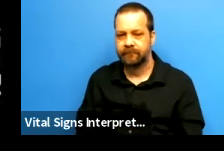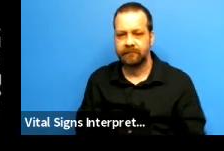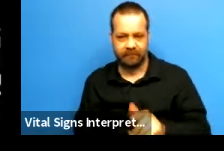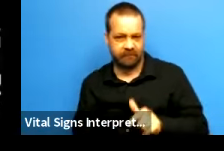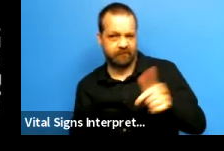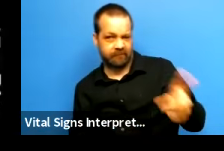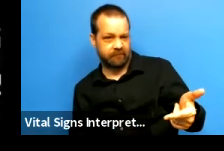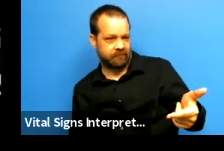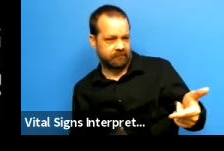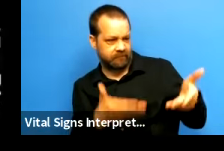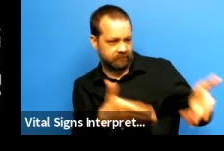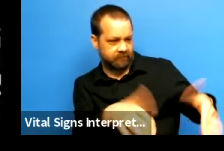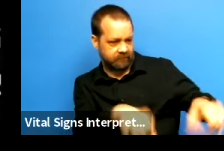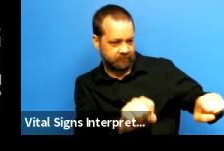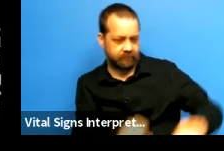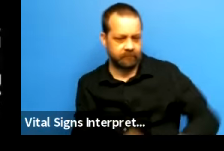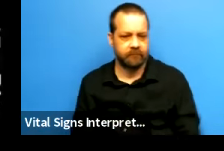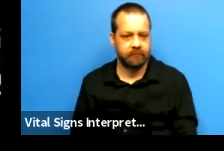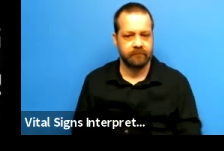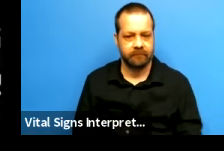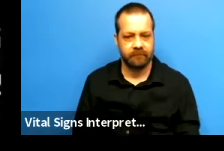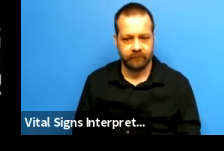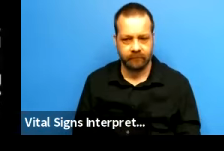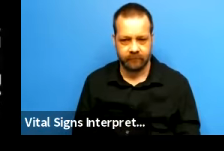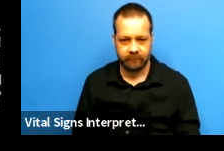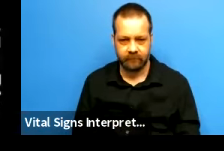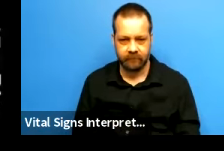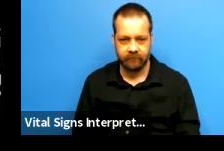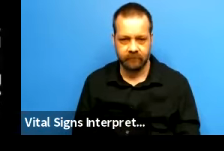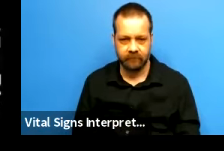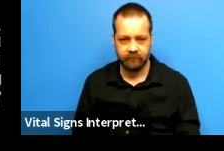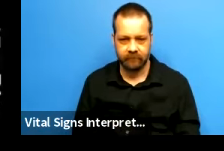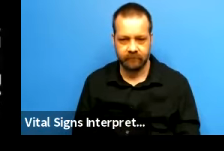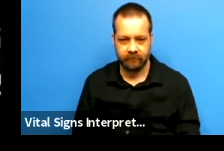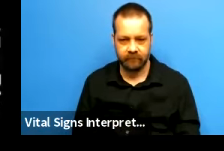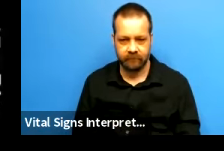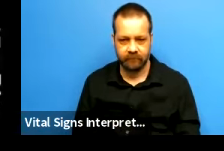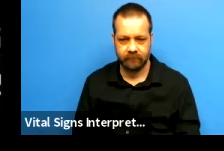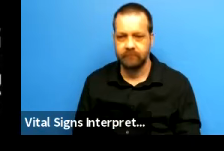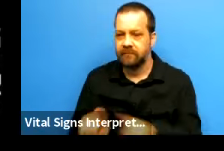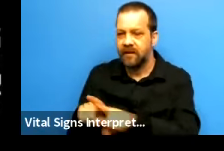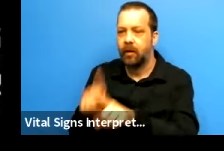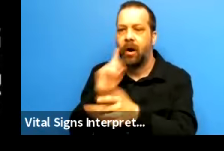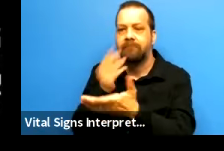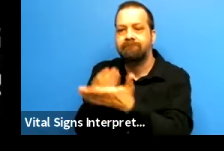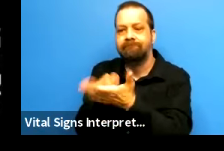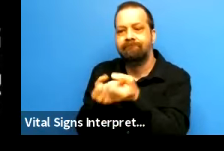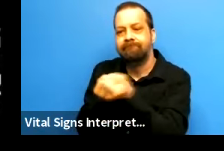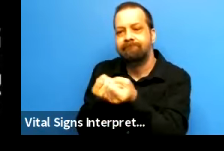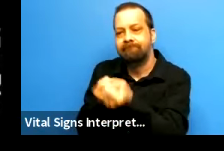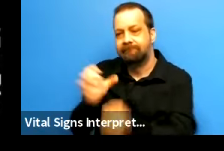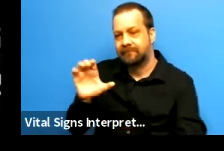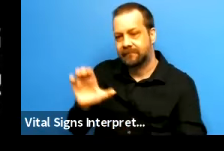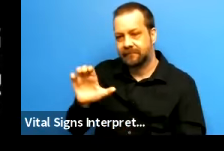Carolyn Philips: Thank you so much. I want to give a quick shout out to our funder. Thank you to the CDC Foundation.